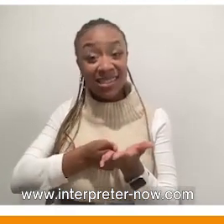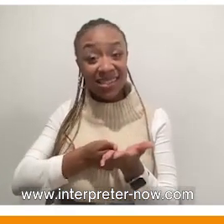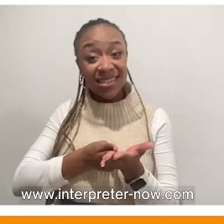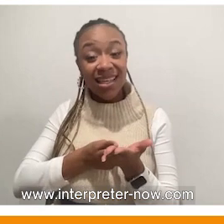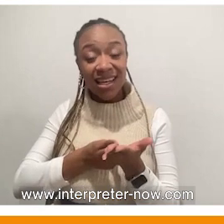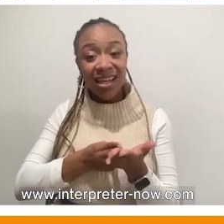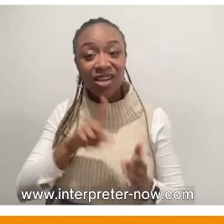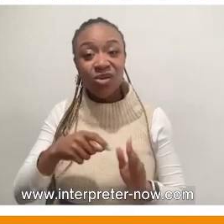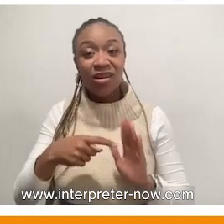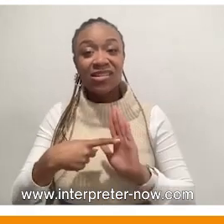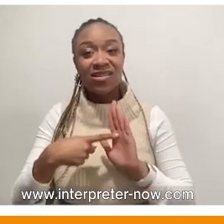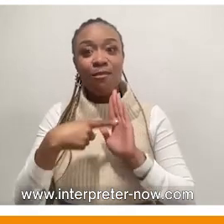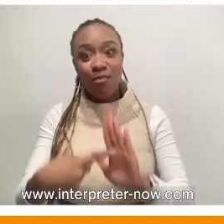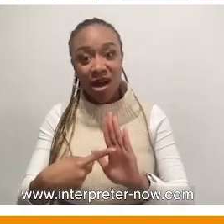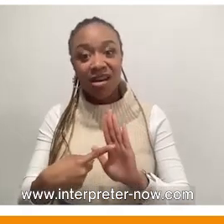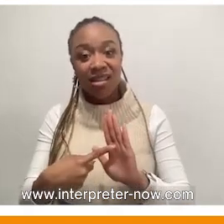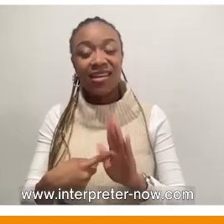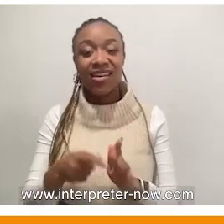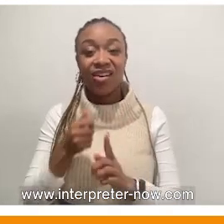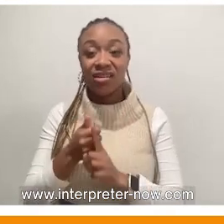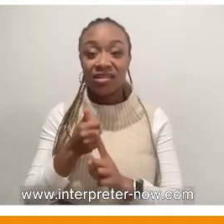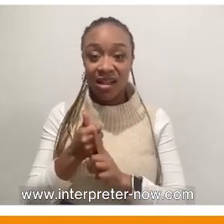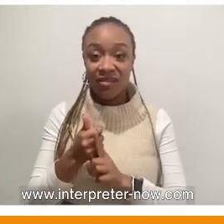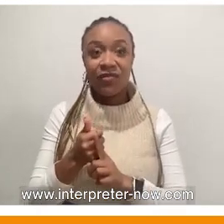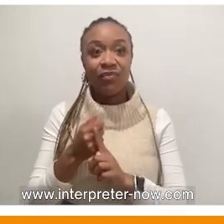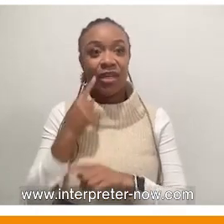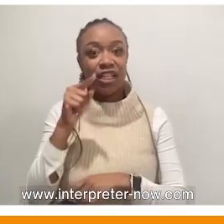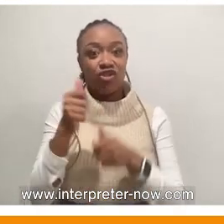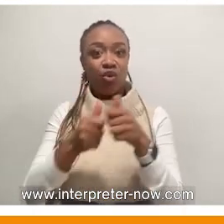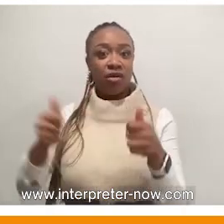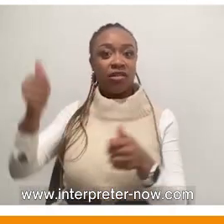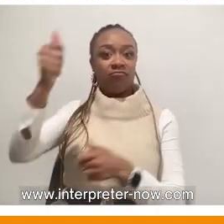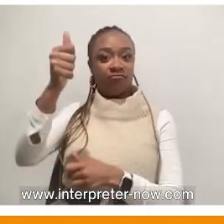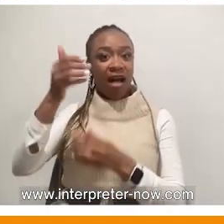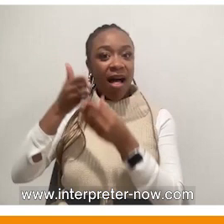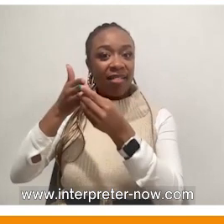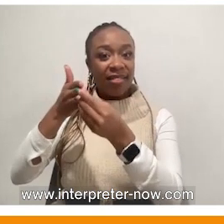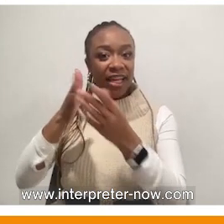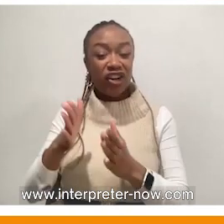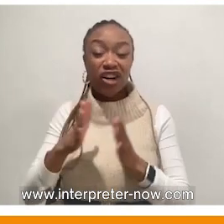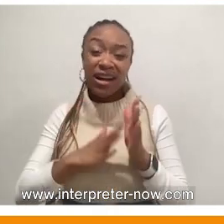You have to model that authenticity yourself as a leader, and vulnerability is a part of